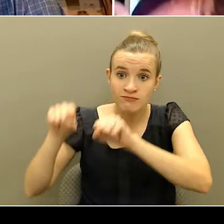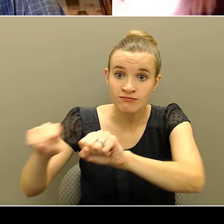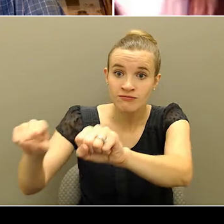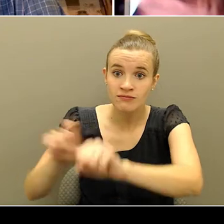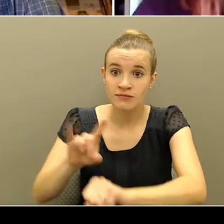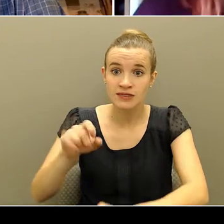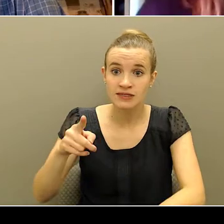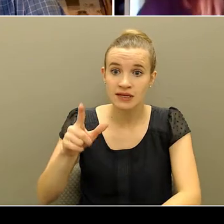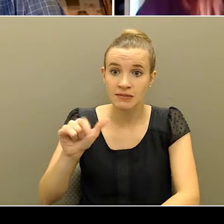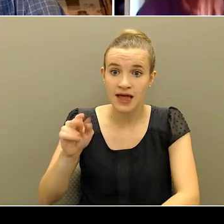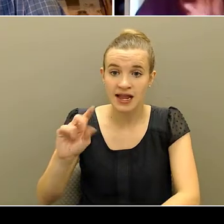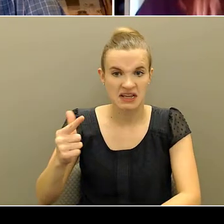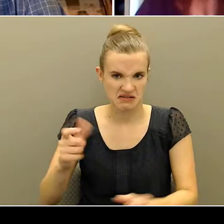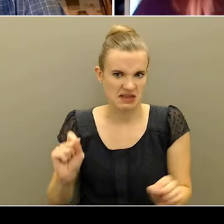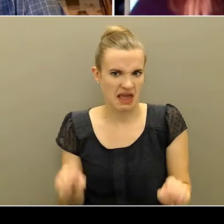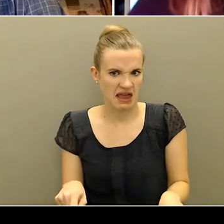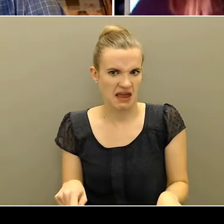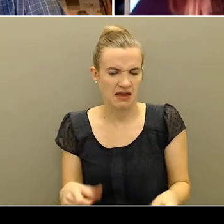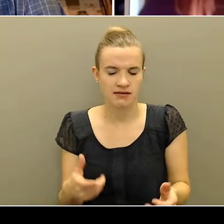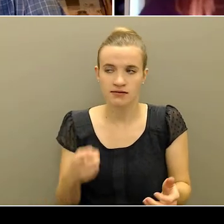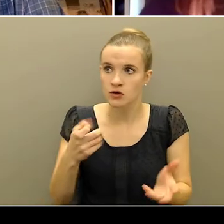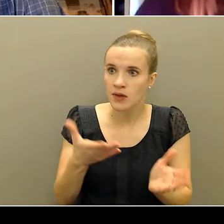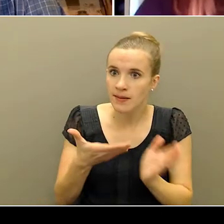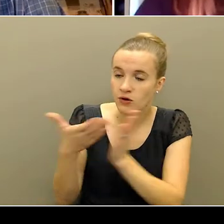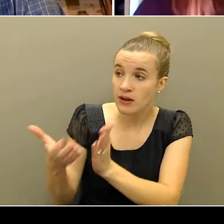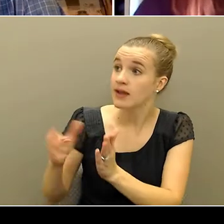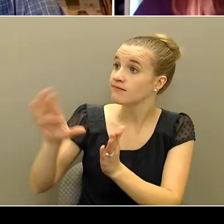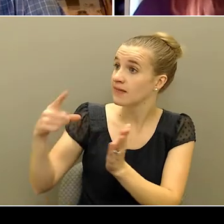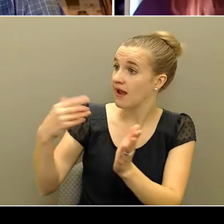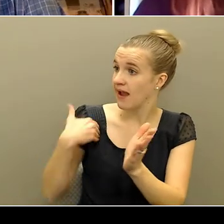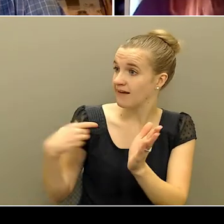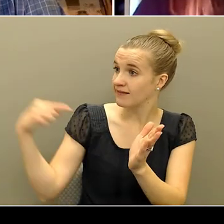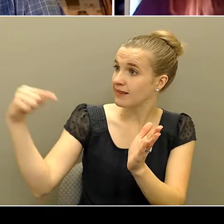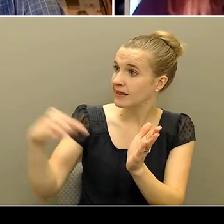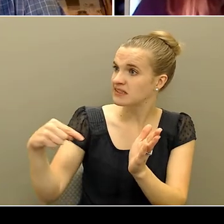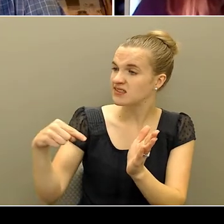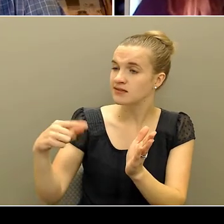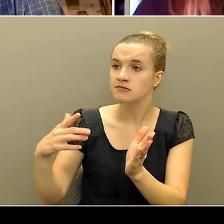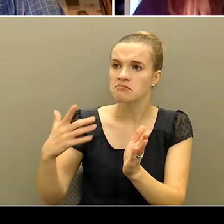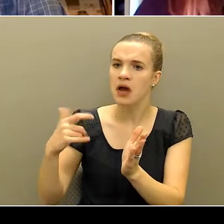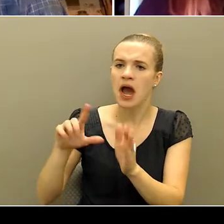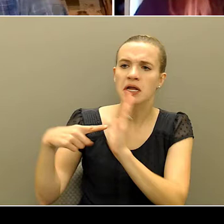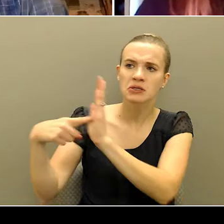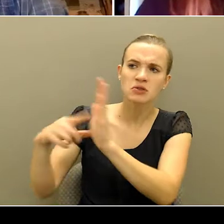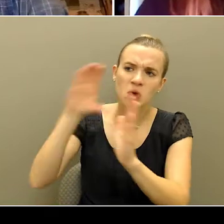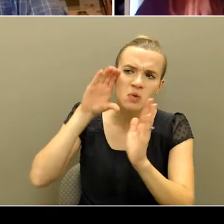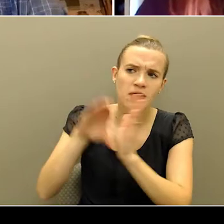them maybe provide a link or picture or whatnot. And I feel like people who are